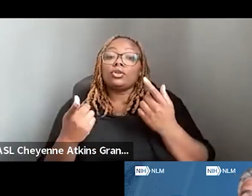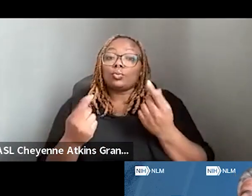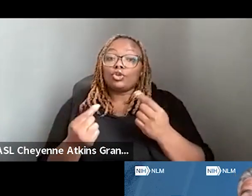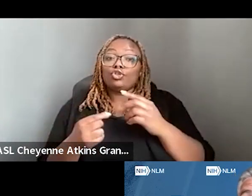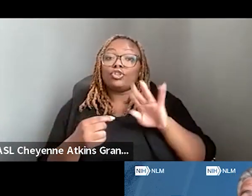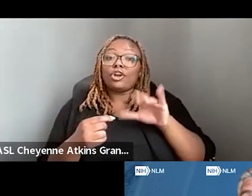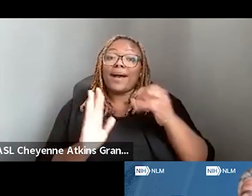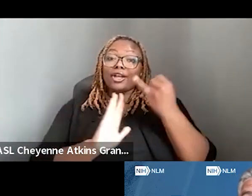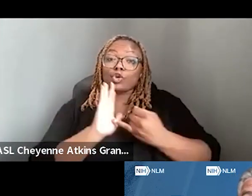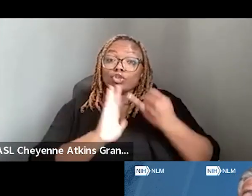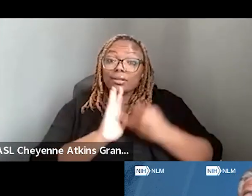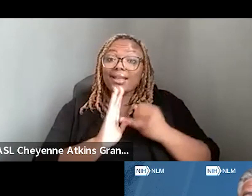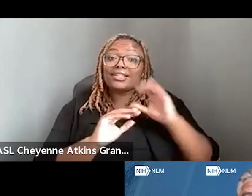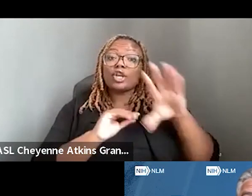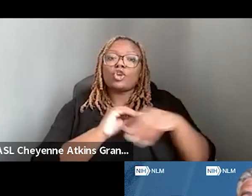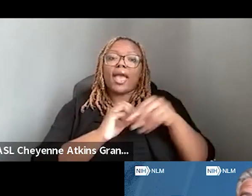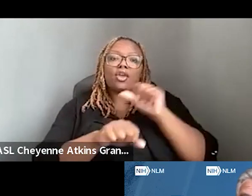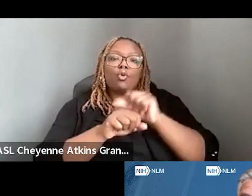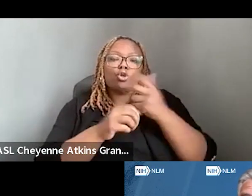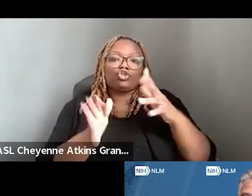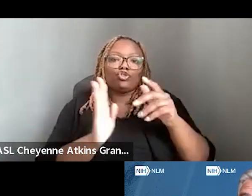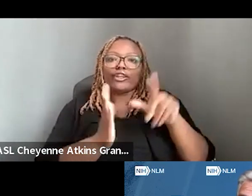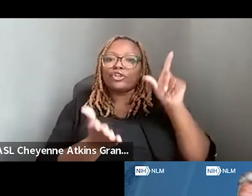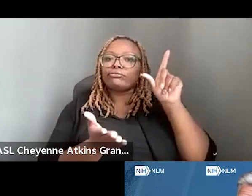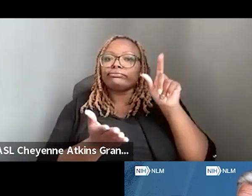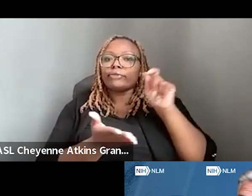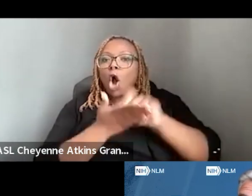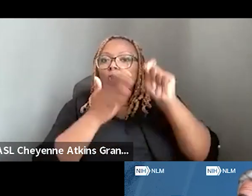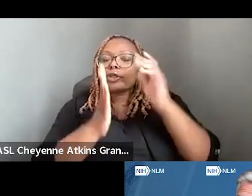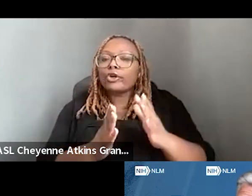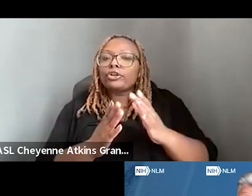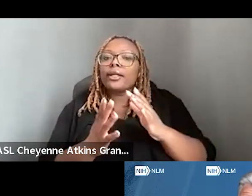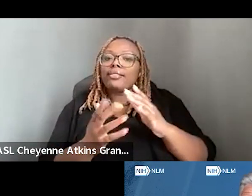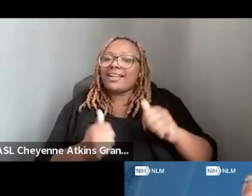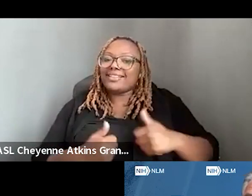in some works that you have authored, that's a live snapshot and it's a pick list.